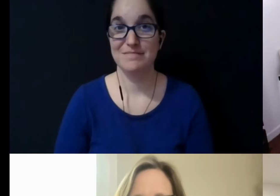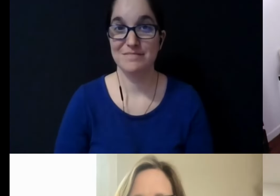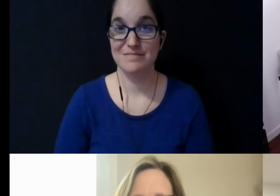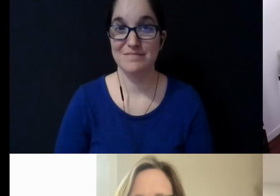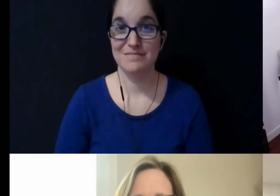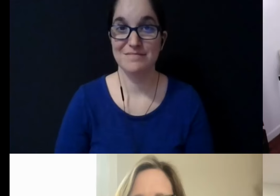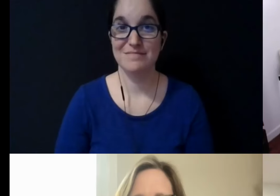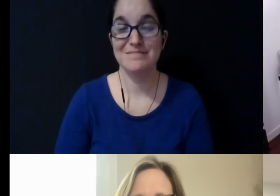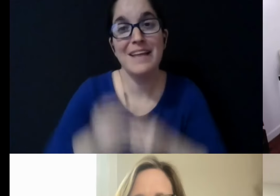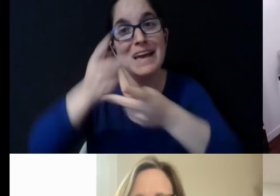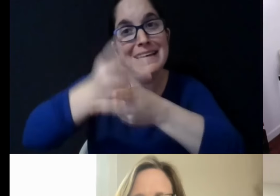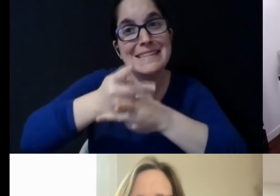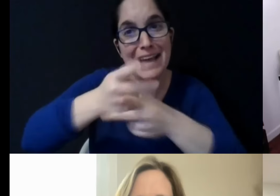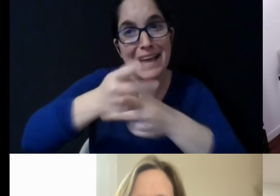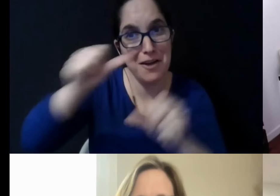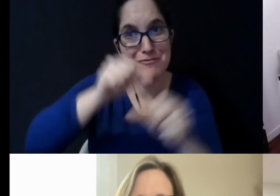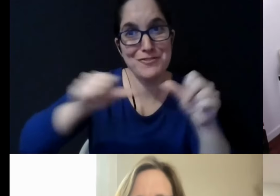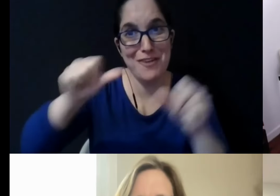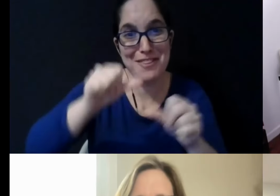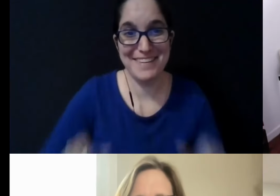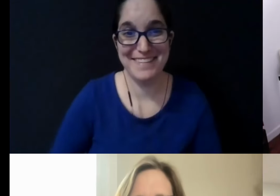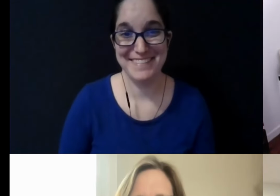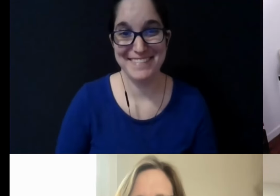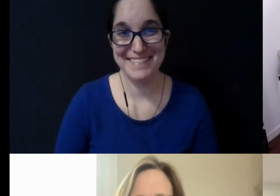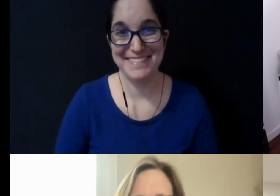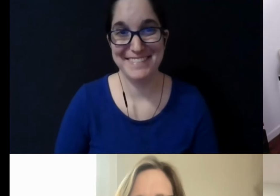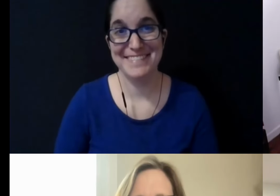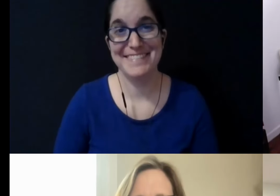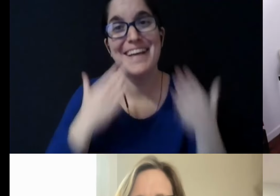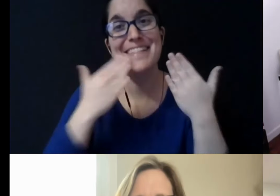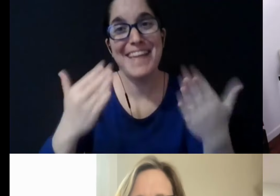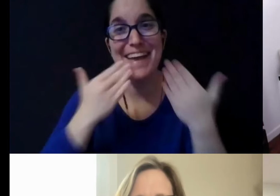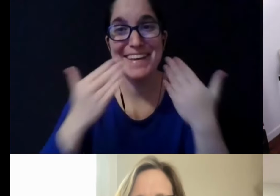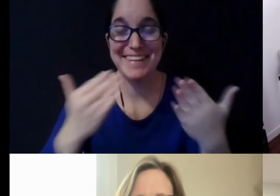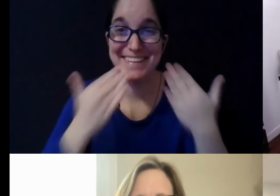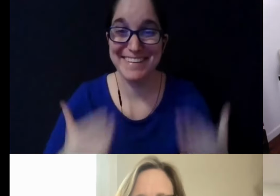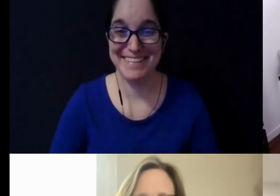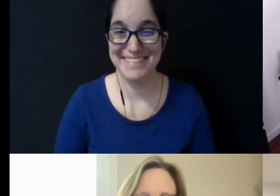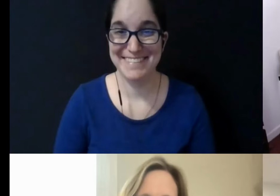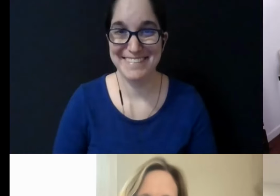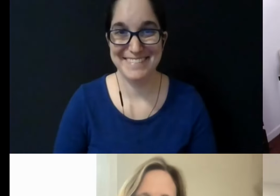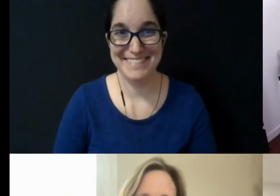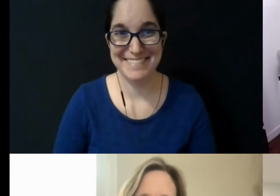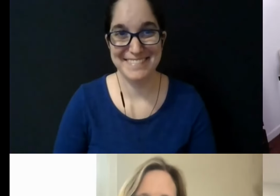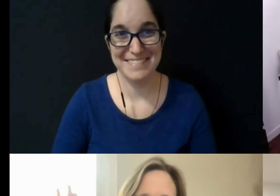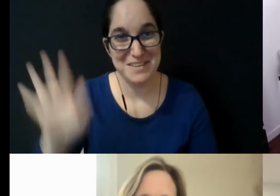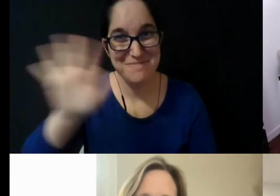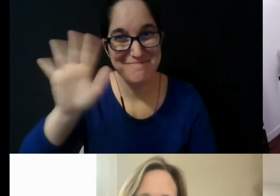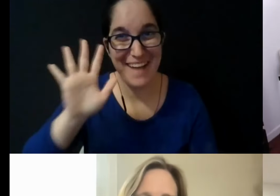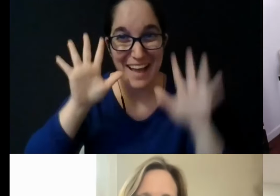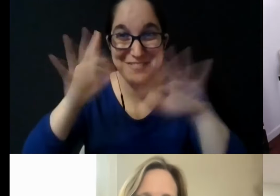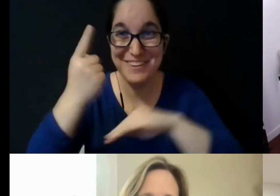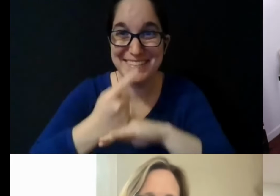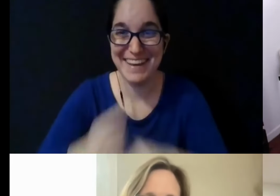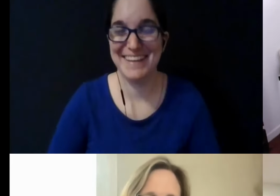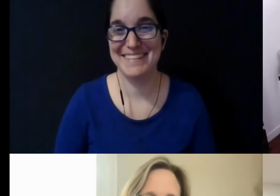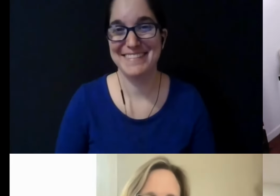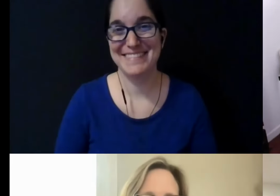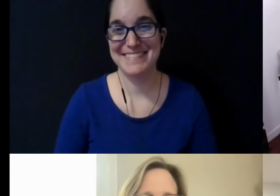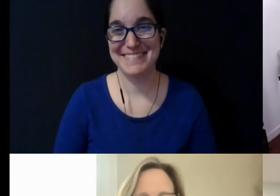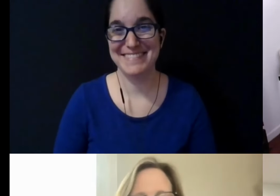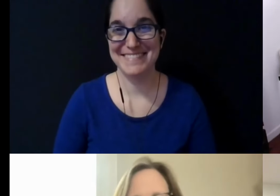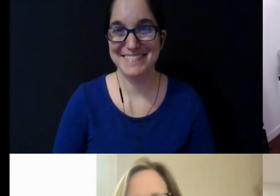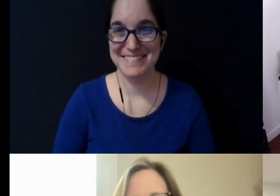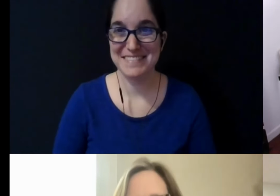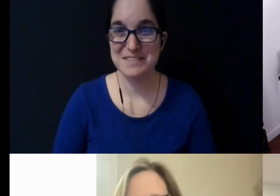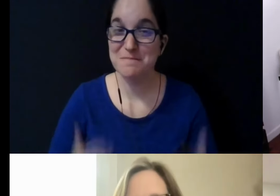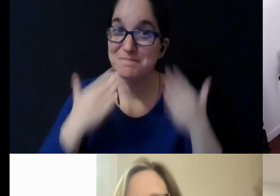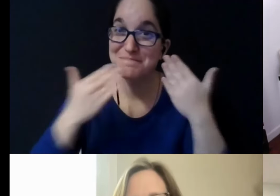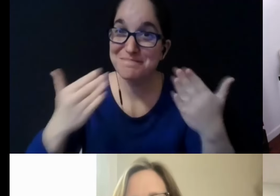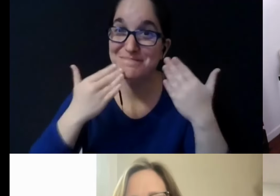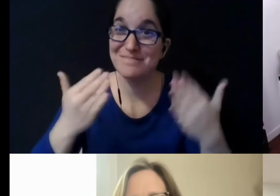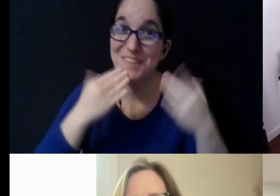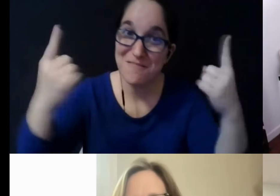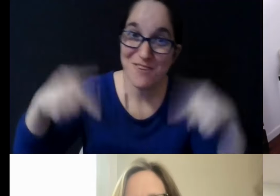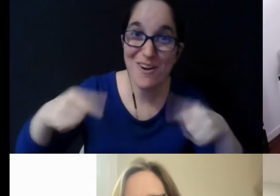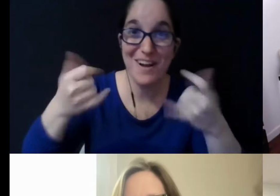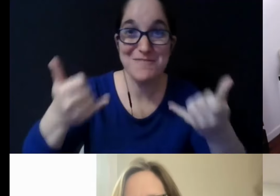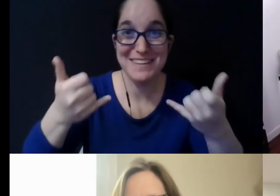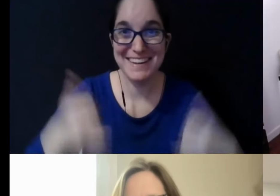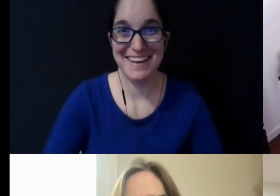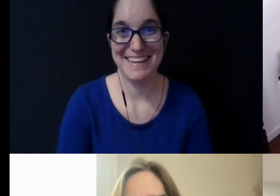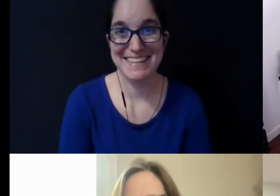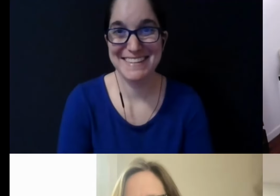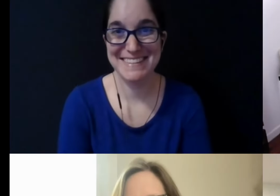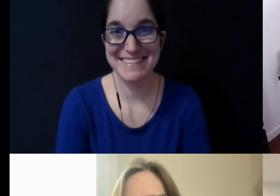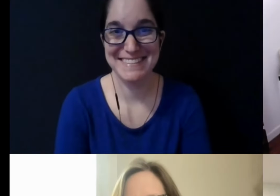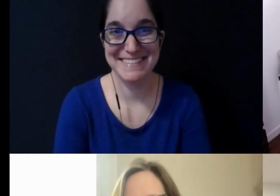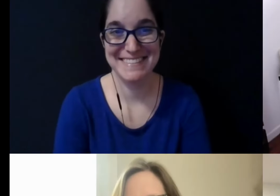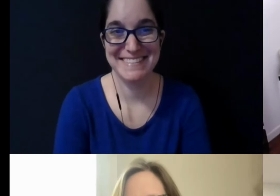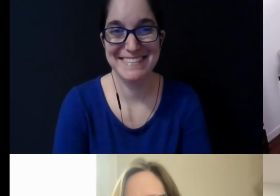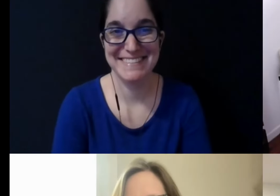each other. Thank you so much everyone. Thank you so much everyone. Thank you all. Thanks. Thank you